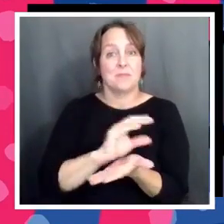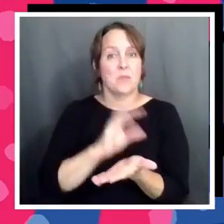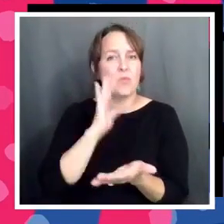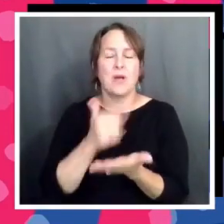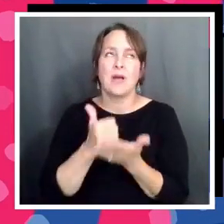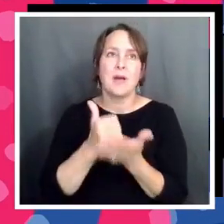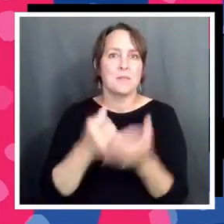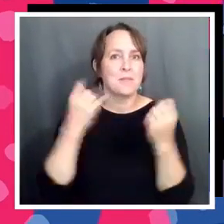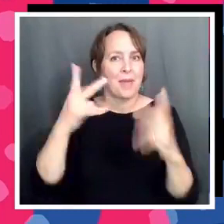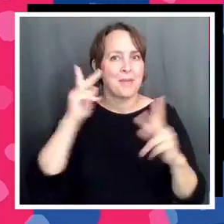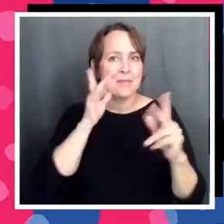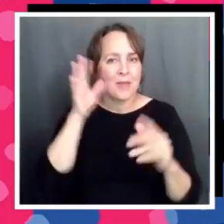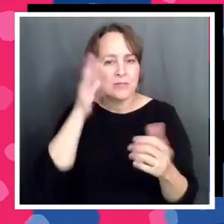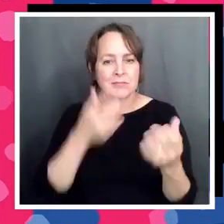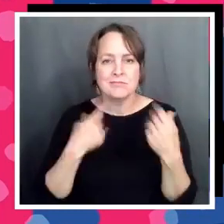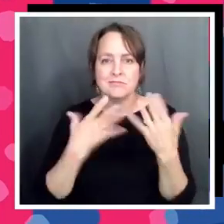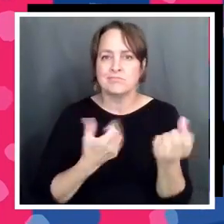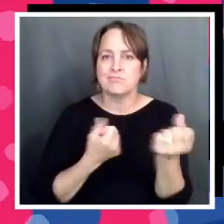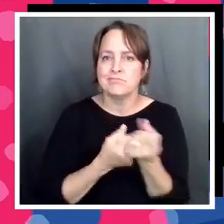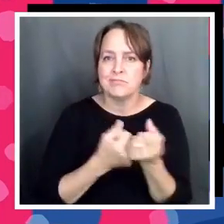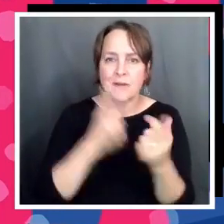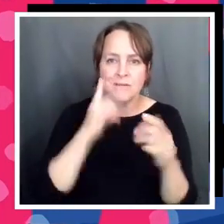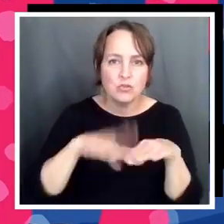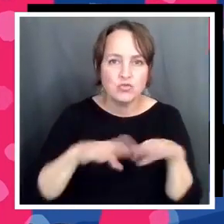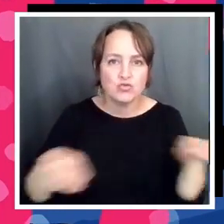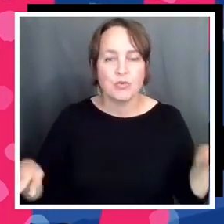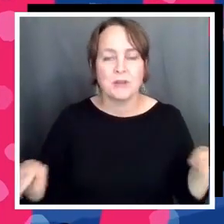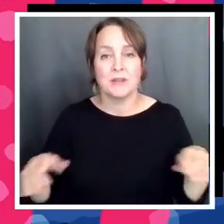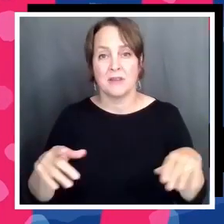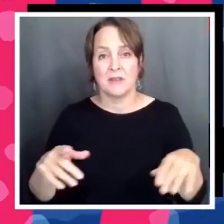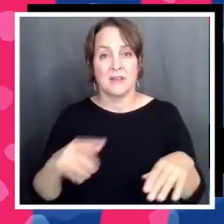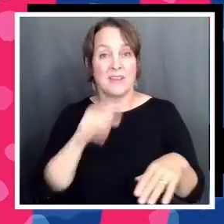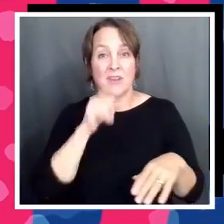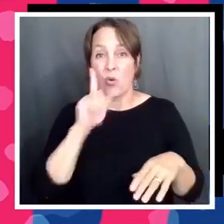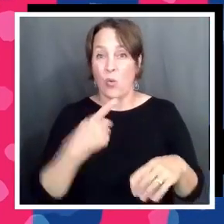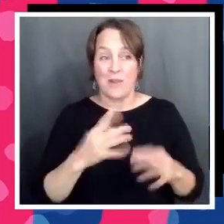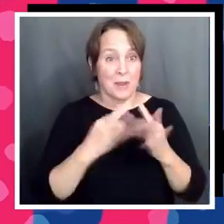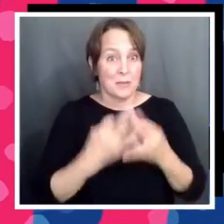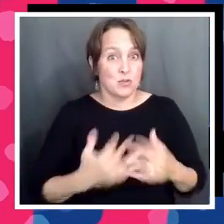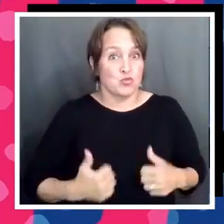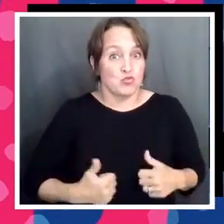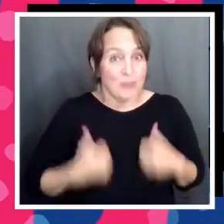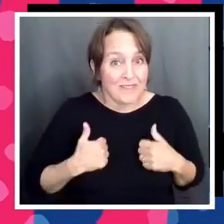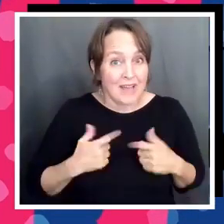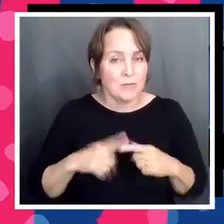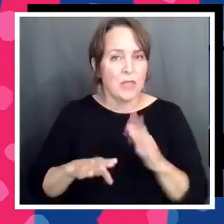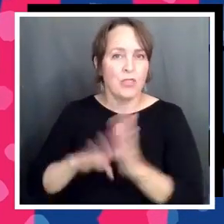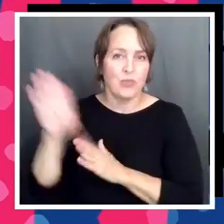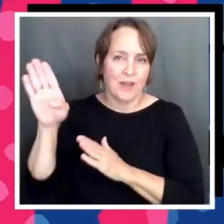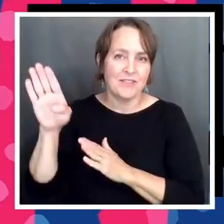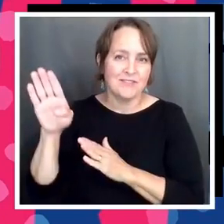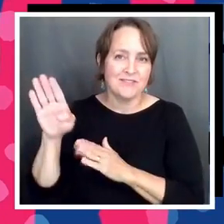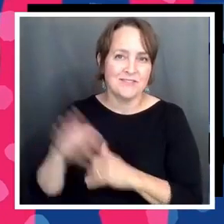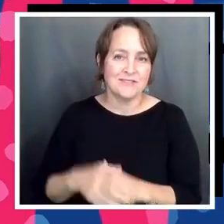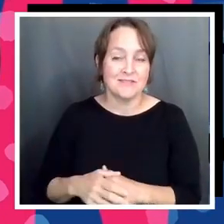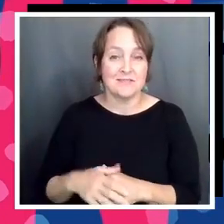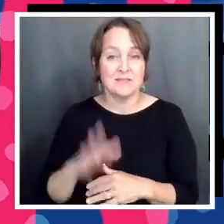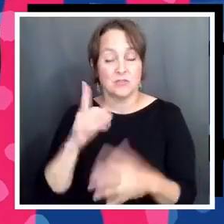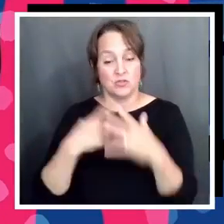PANDEMIC. THIS MONEY WILL HELP SO MANY WORKING PARENTS PROVIDE ADDITIONAL SUPPORT TO THEIR